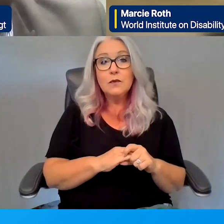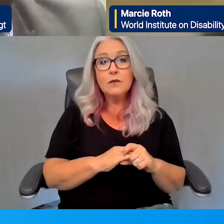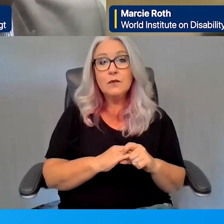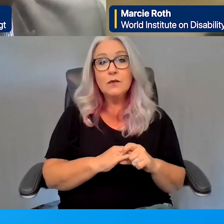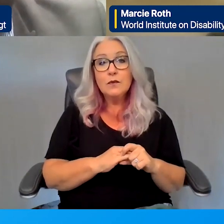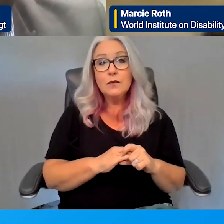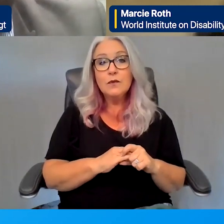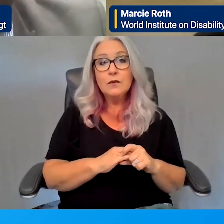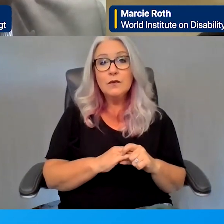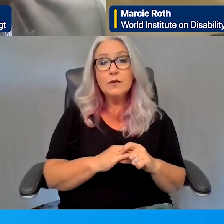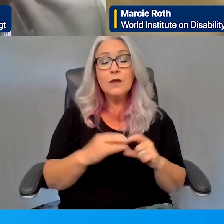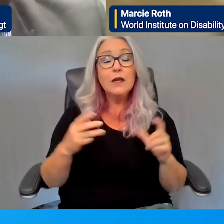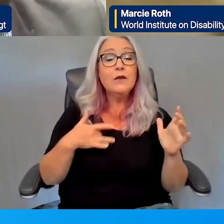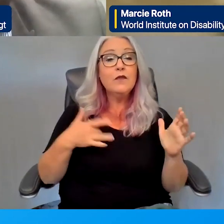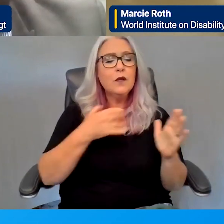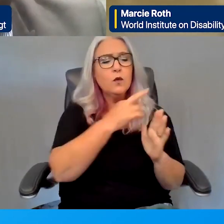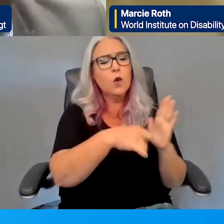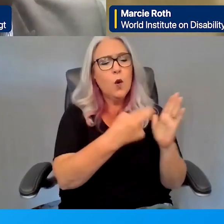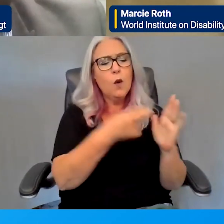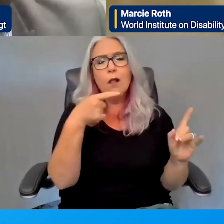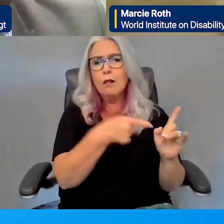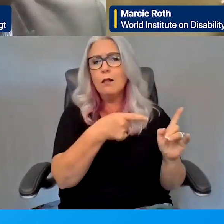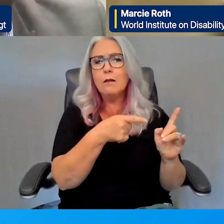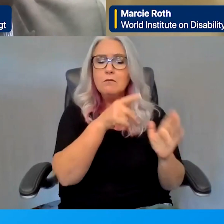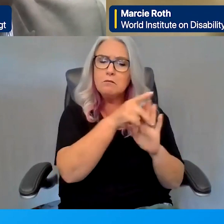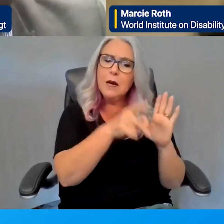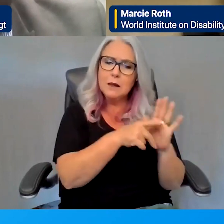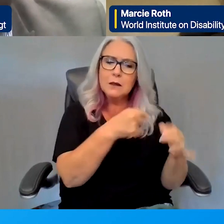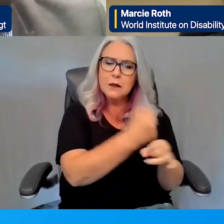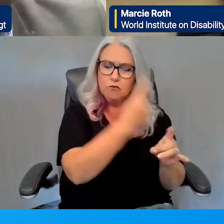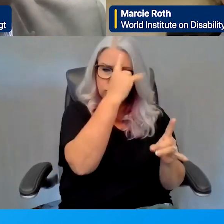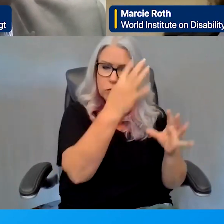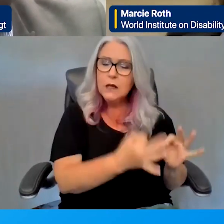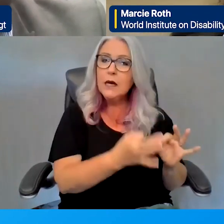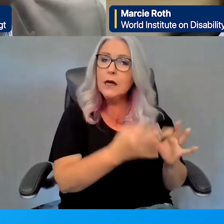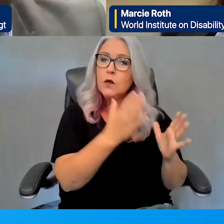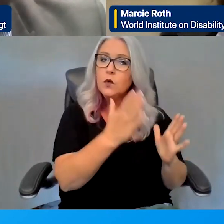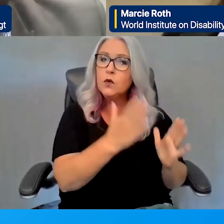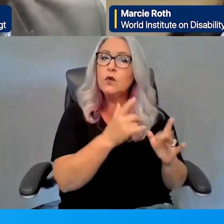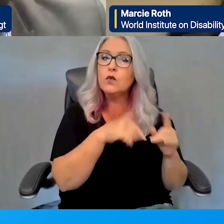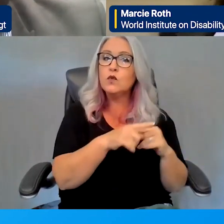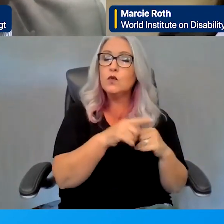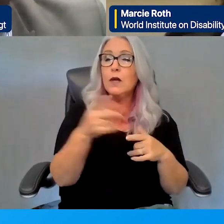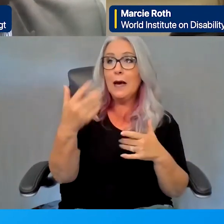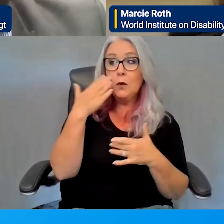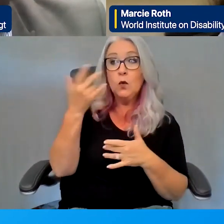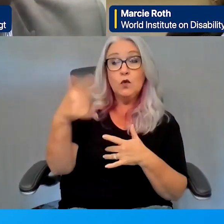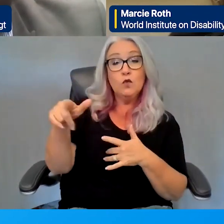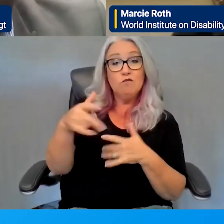at every level of Government. I know you've had opportunity on a couple occasions to speak to Congress about the role of the